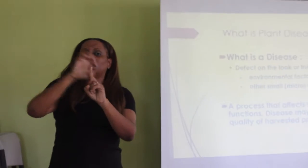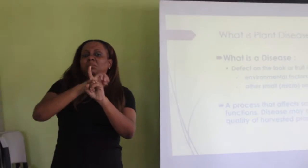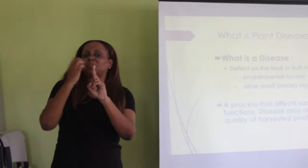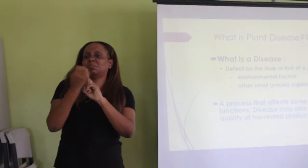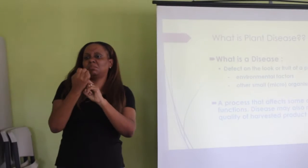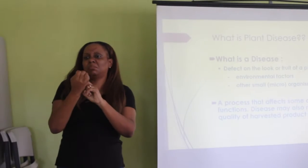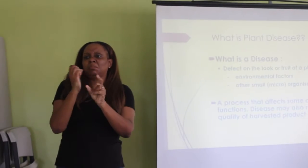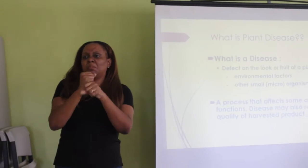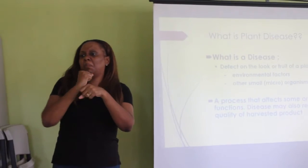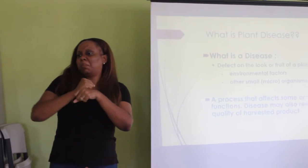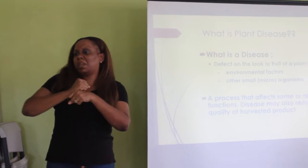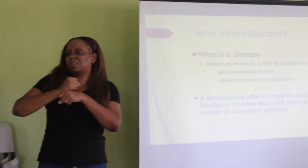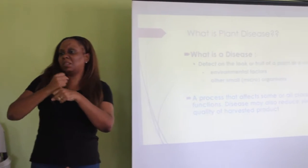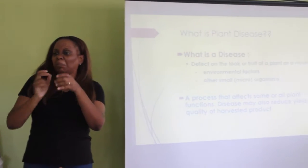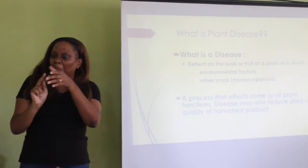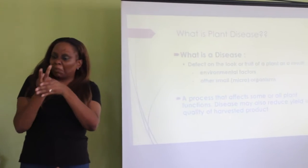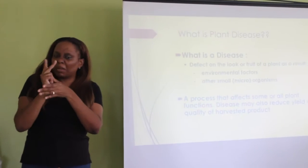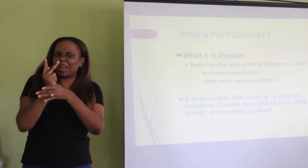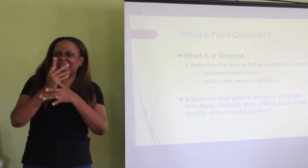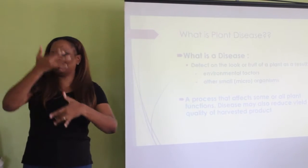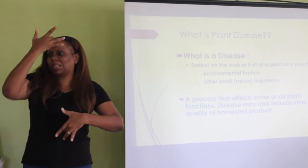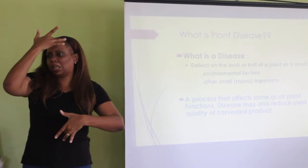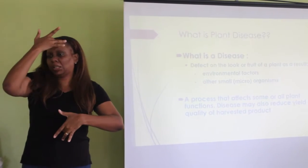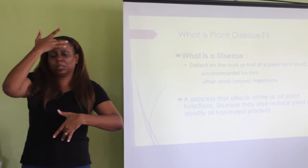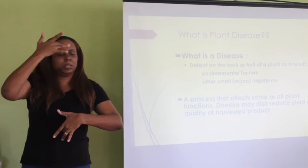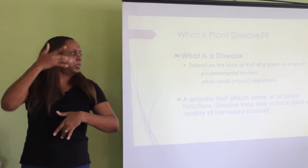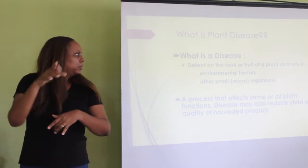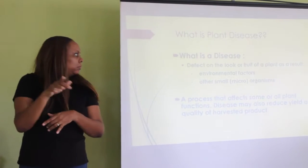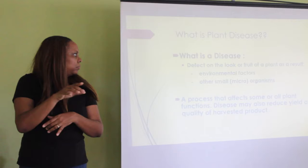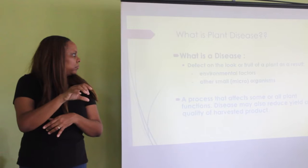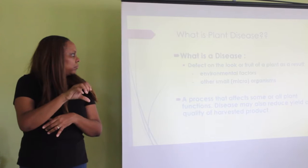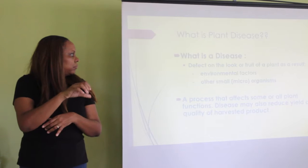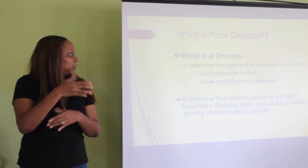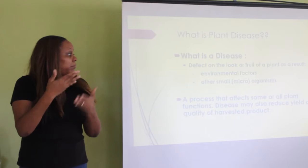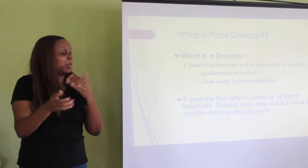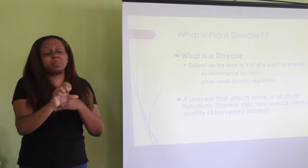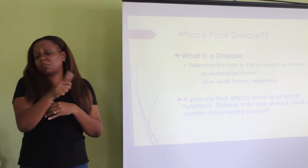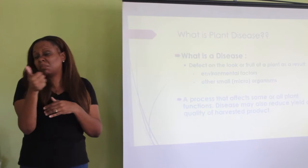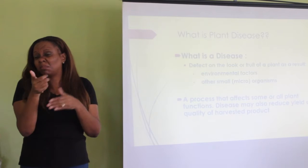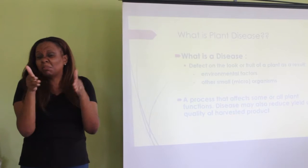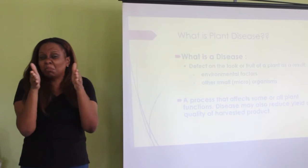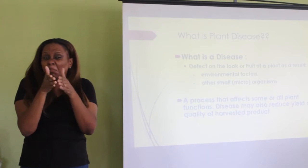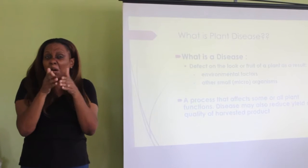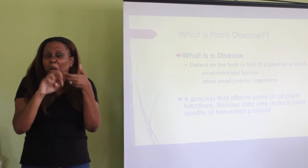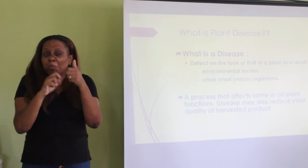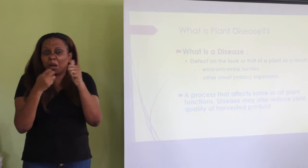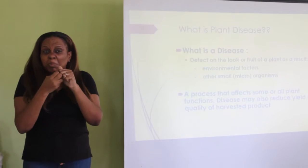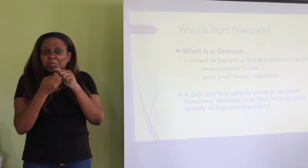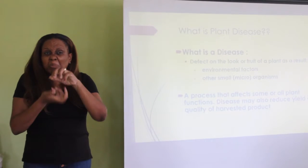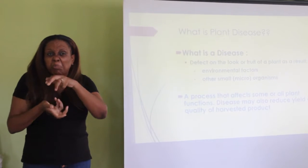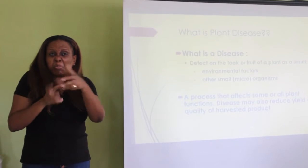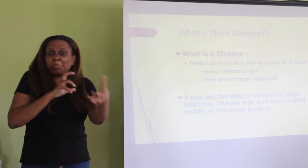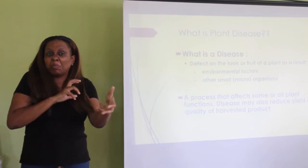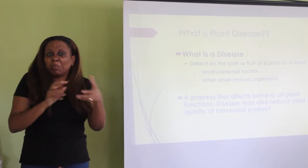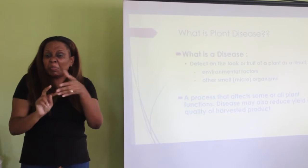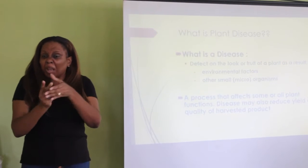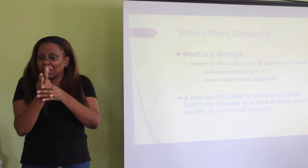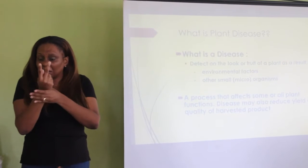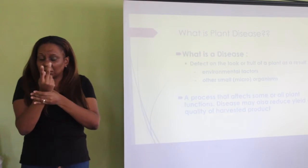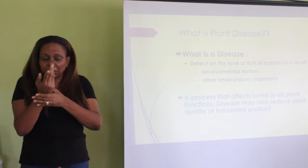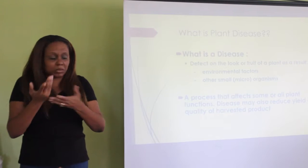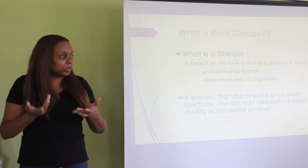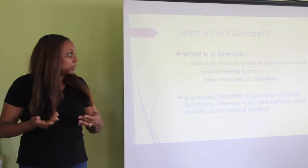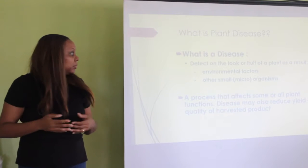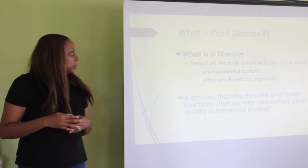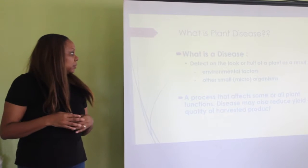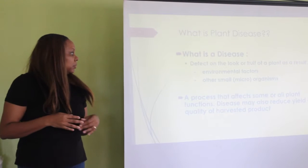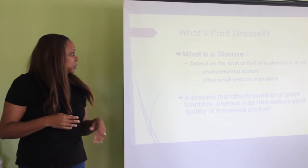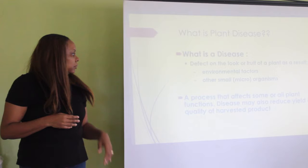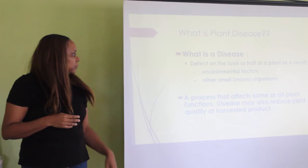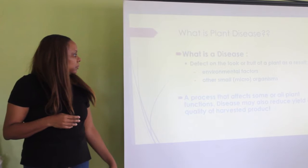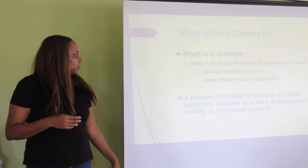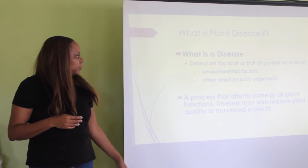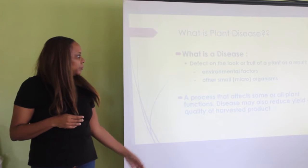sick or not normal and other small microorganisms and also cause diseases now let me say